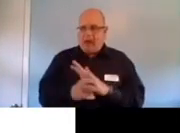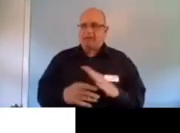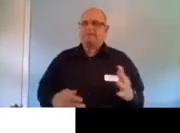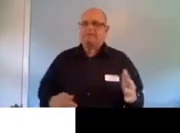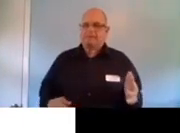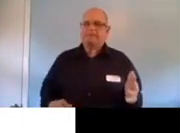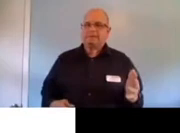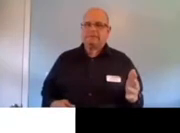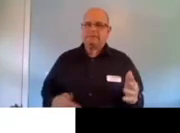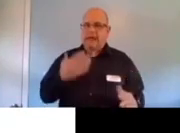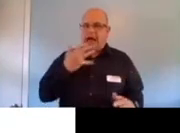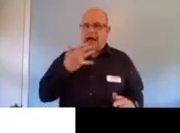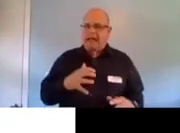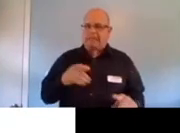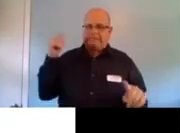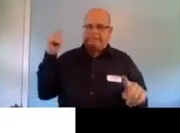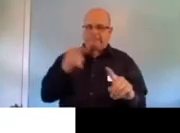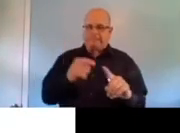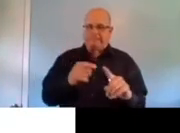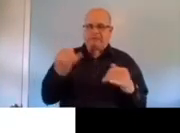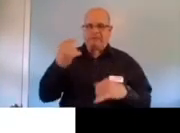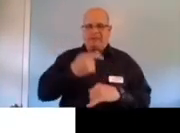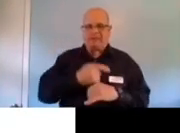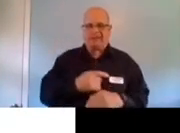around service animals right now so that's something to look into.